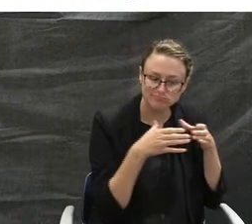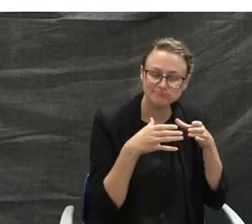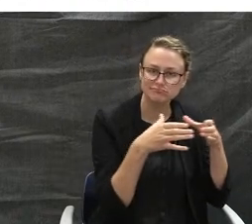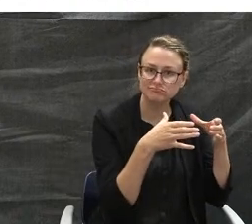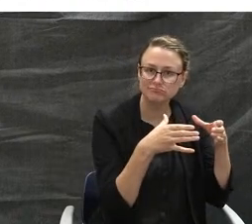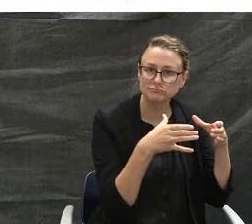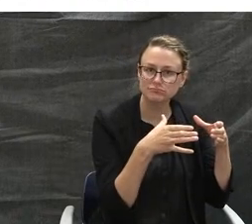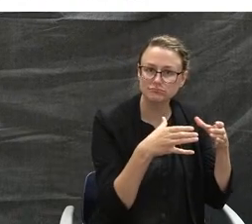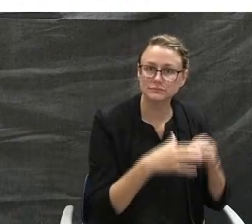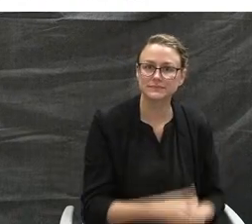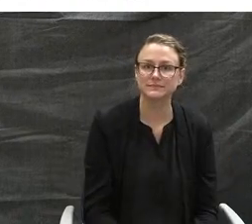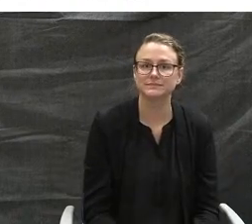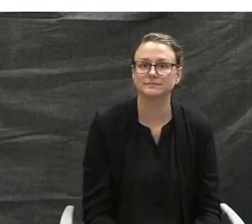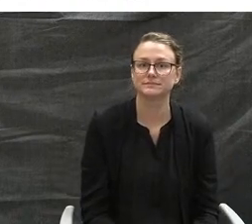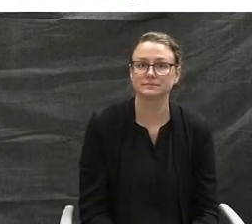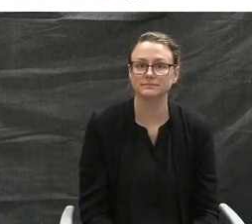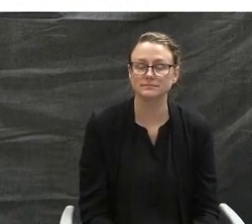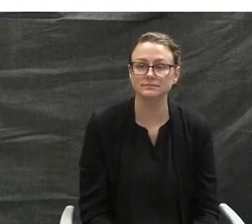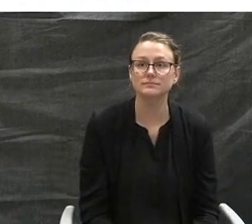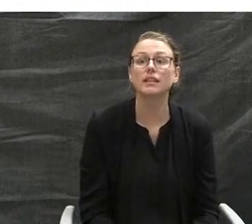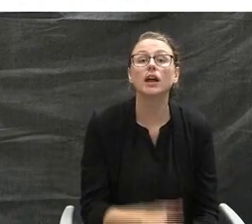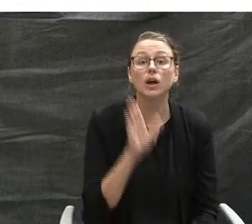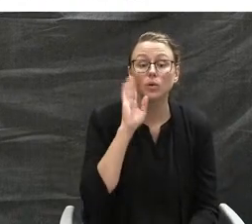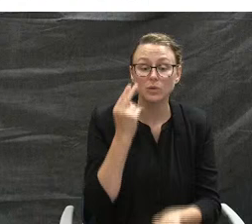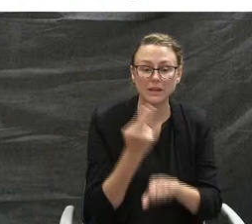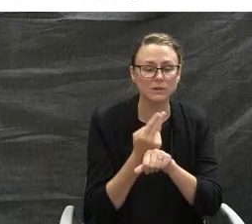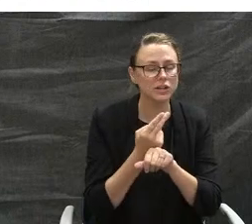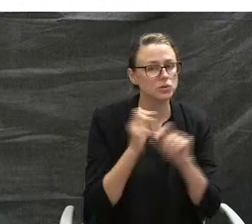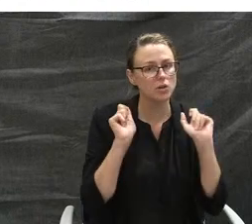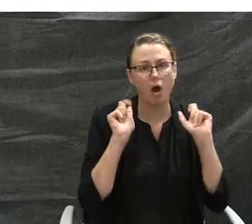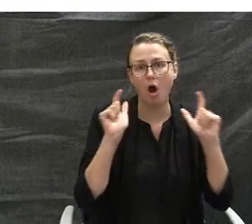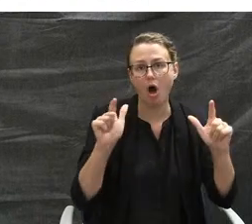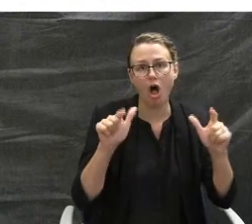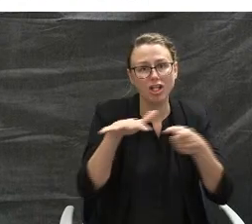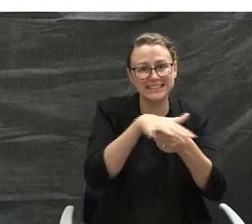instruction. We're going to use all spaces in the buildings,